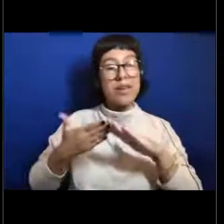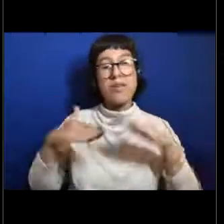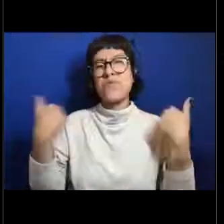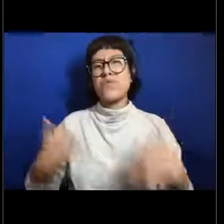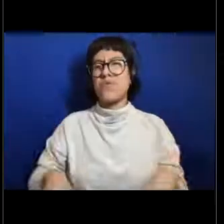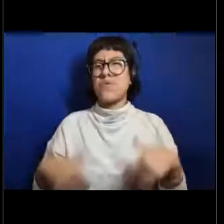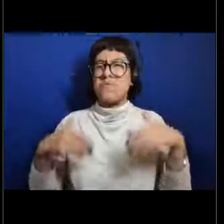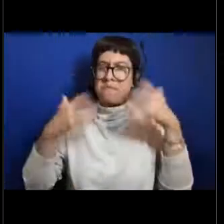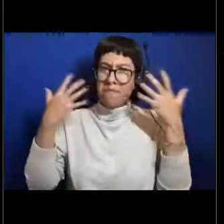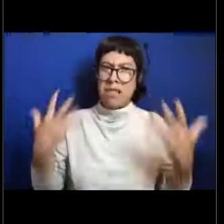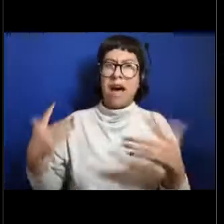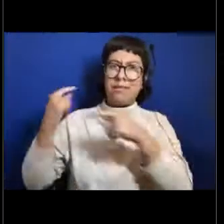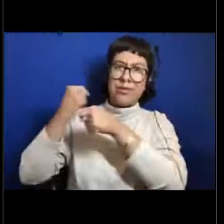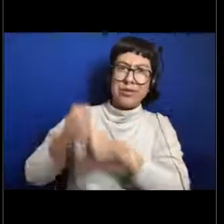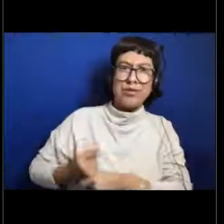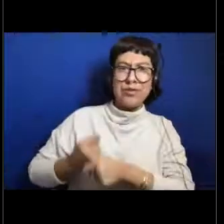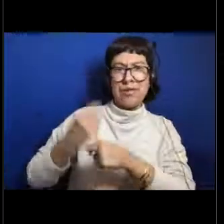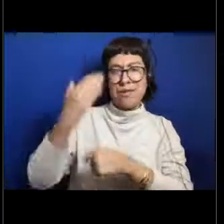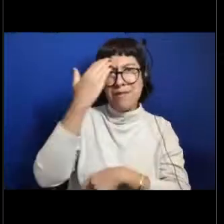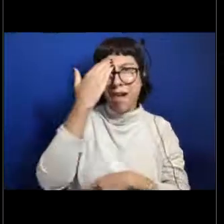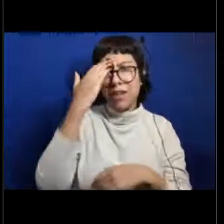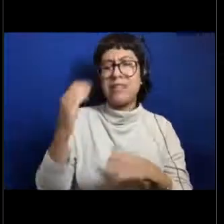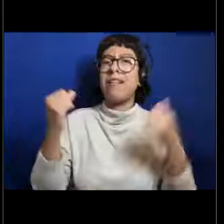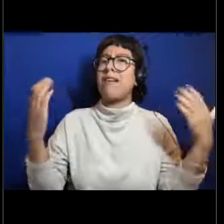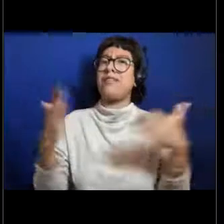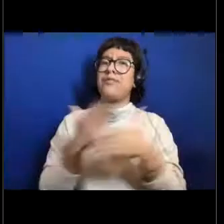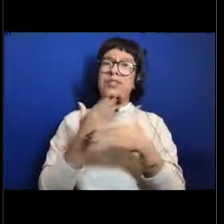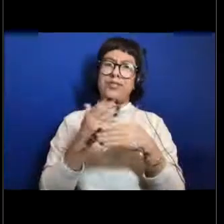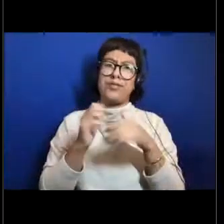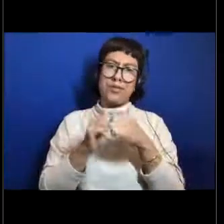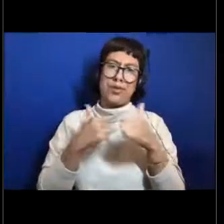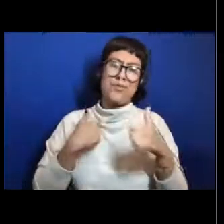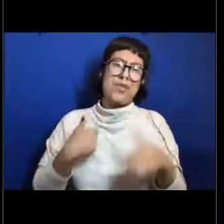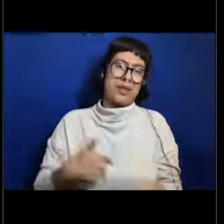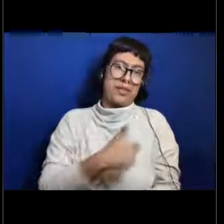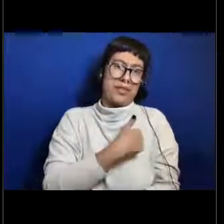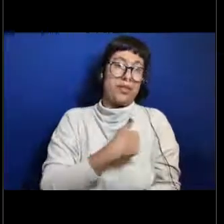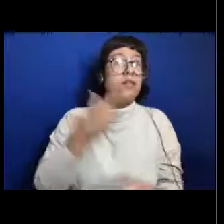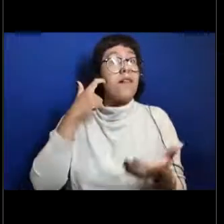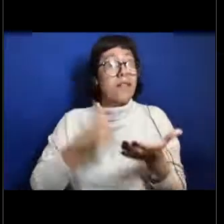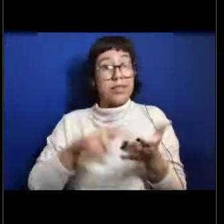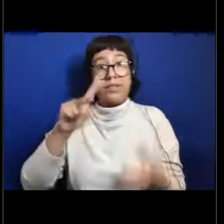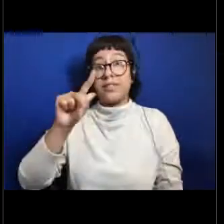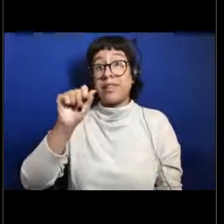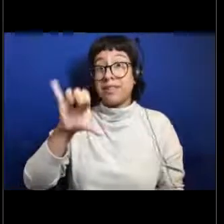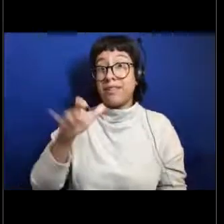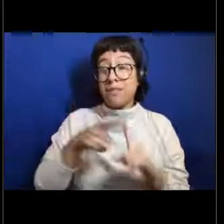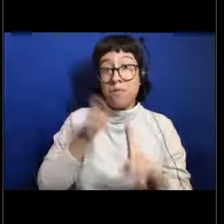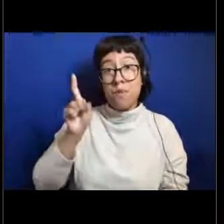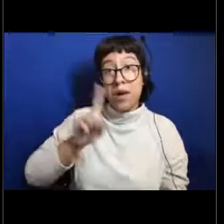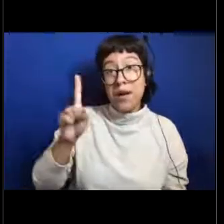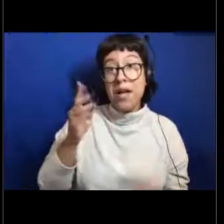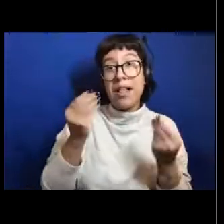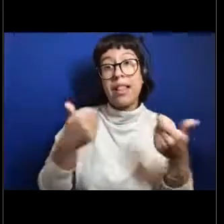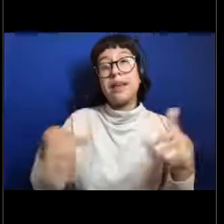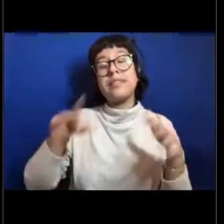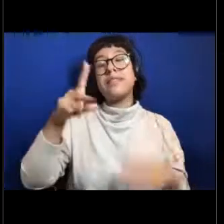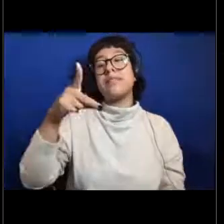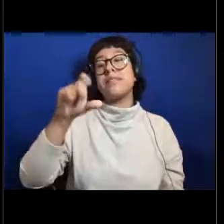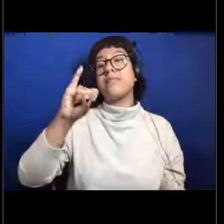and local knowledge and much to share with us. We acknowledge that Kasey is coming to us from the land of the Piscataway Conoy Tribe